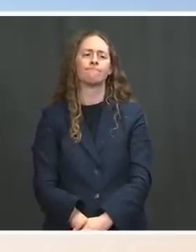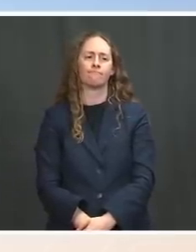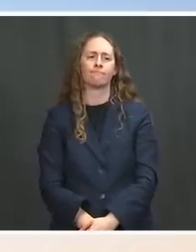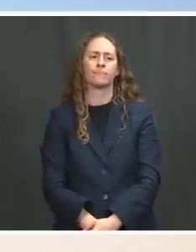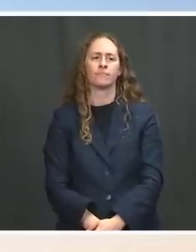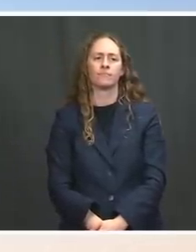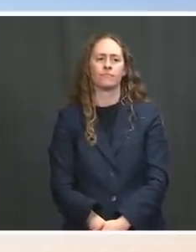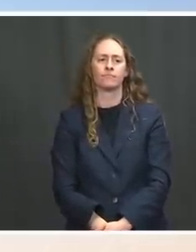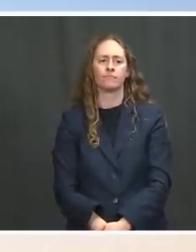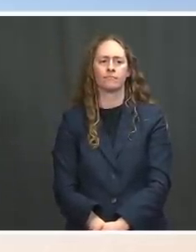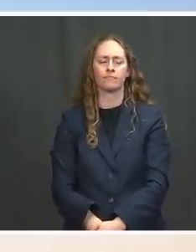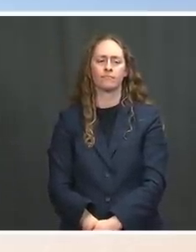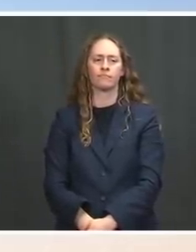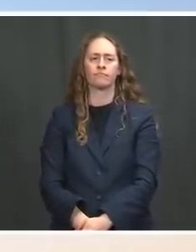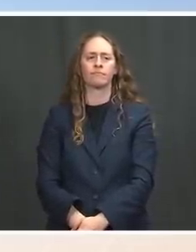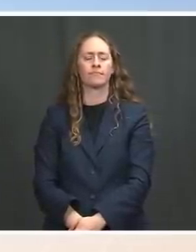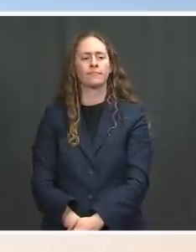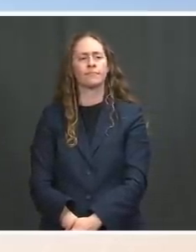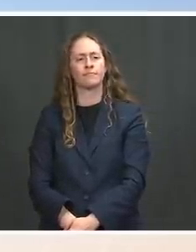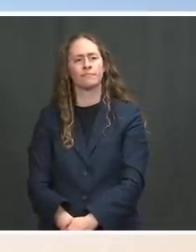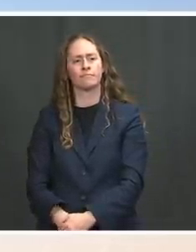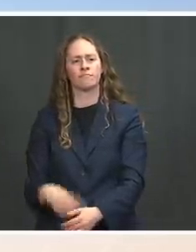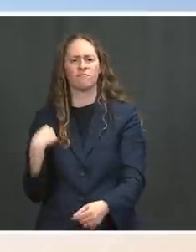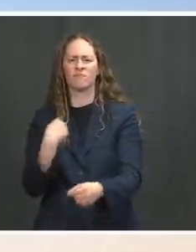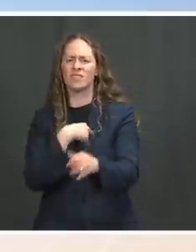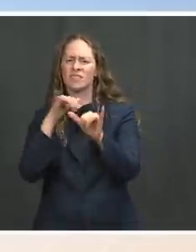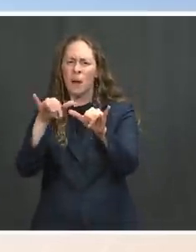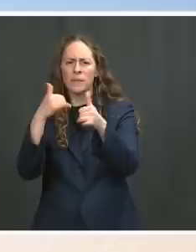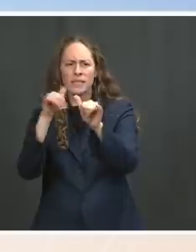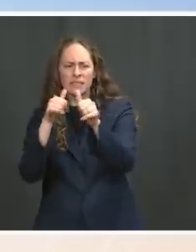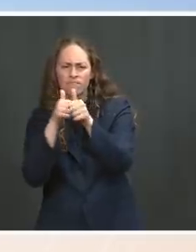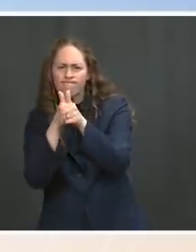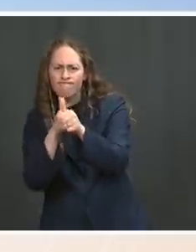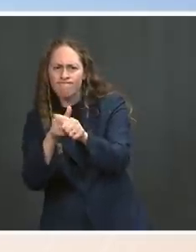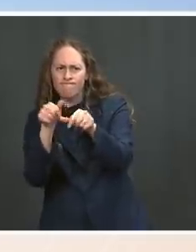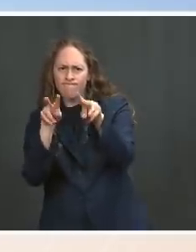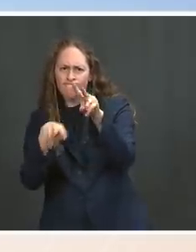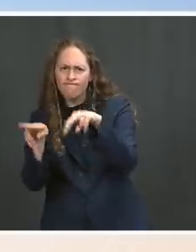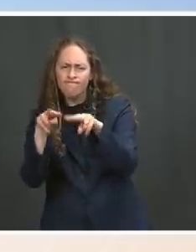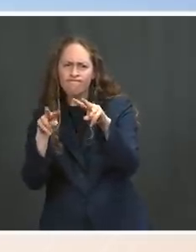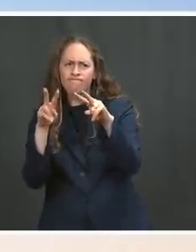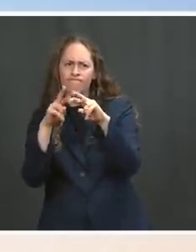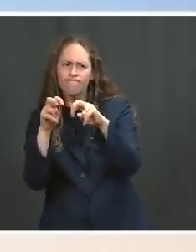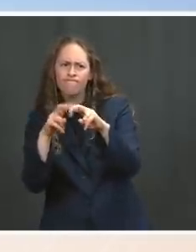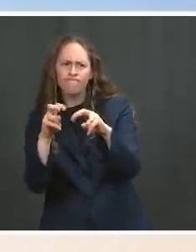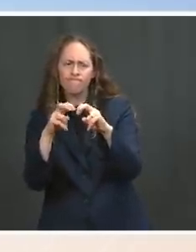We have shared our expectations on inflation. We -- as we experienced this -- this massive transition,